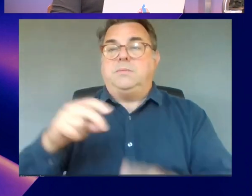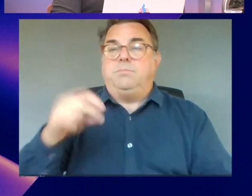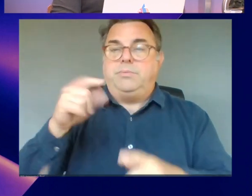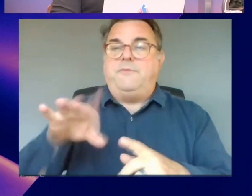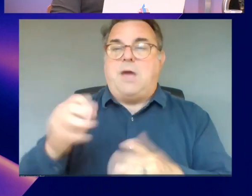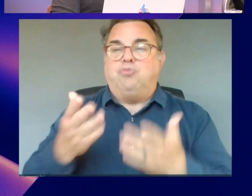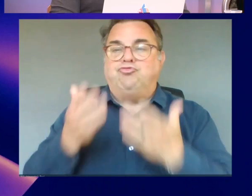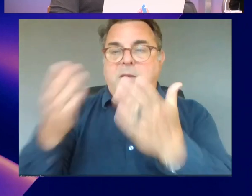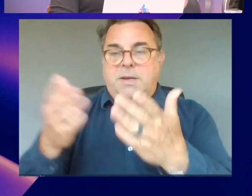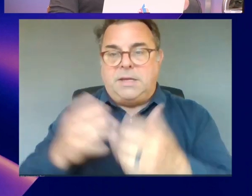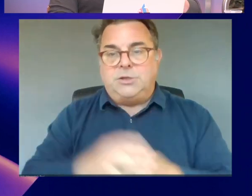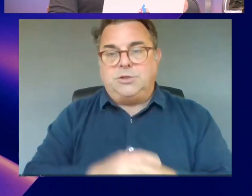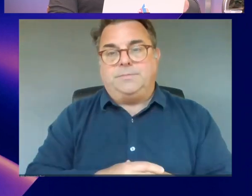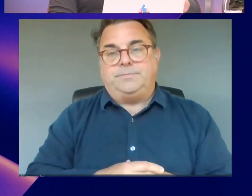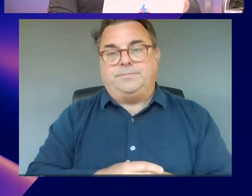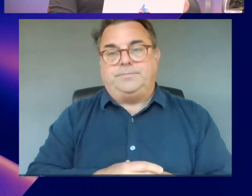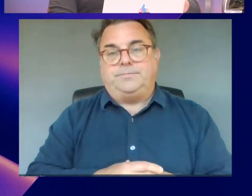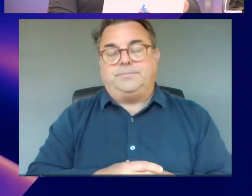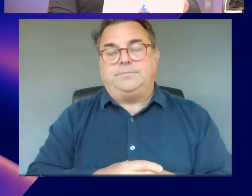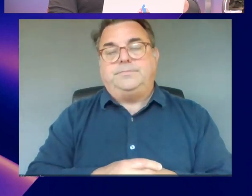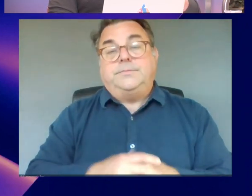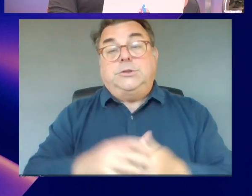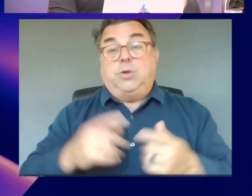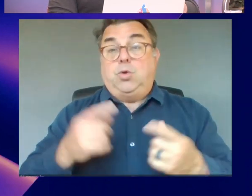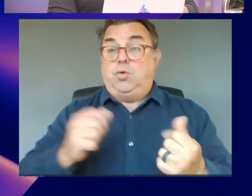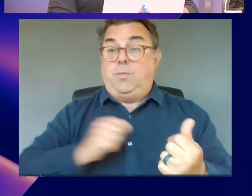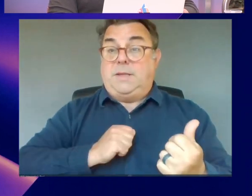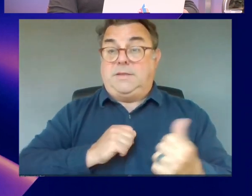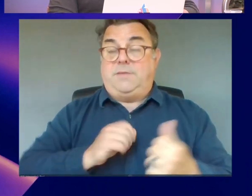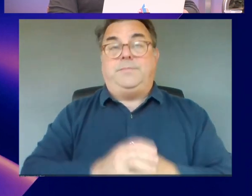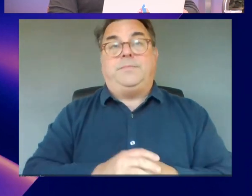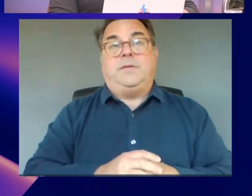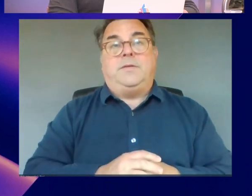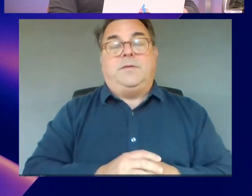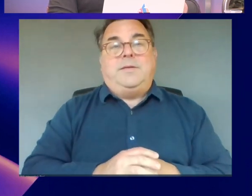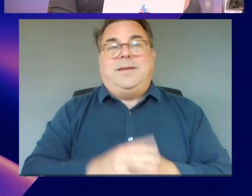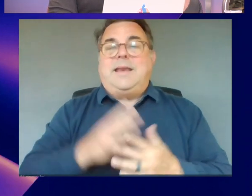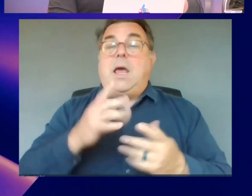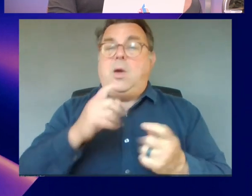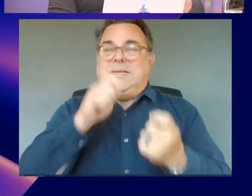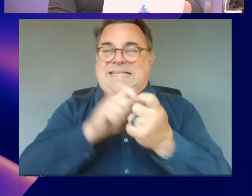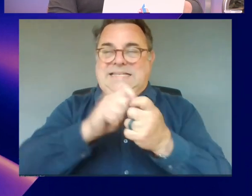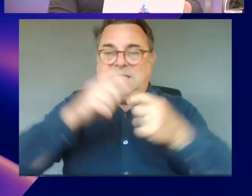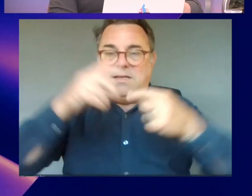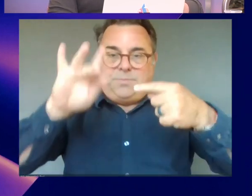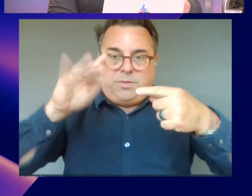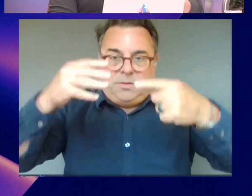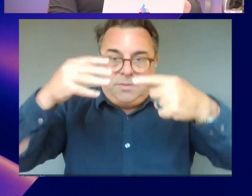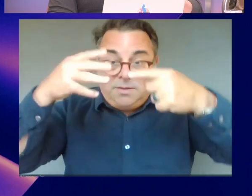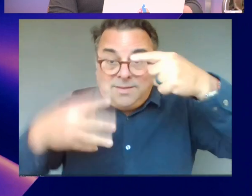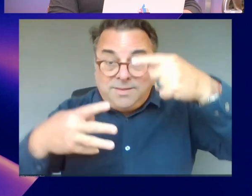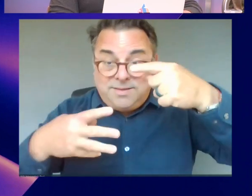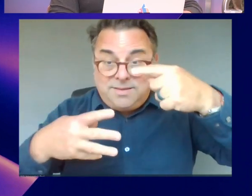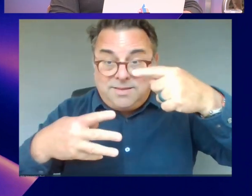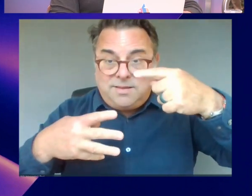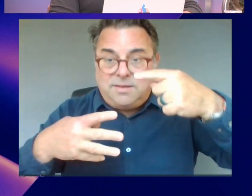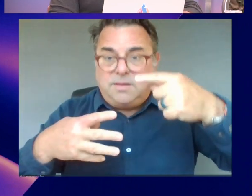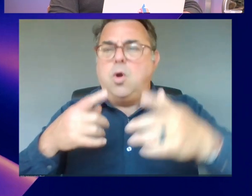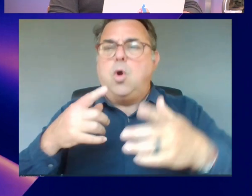So what I like to do now is I'll go into details on what this kind of enrichment data looks like.